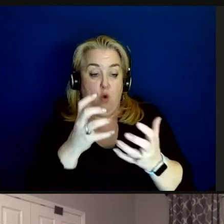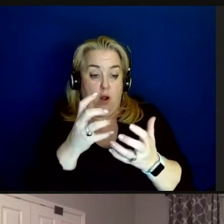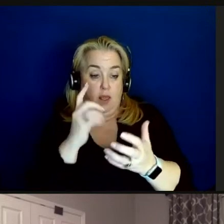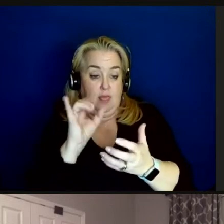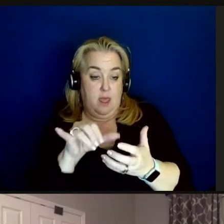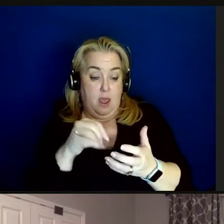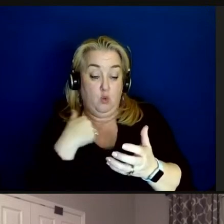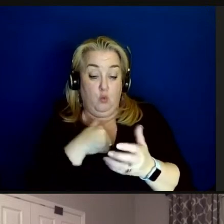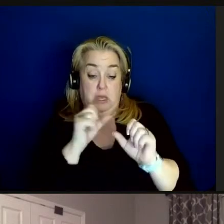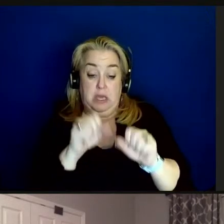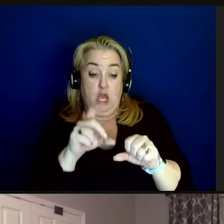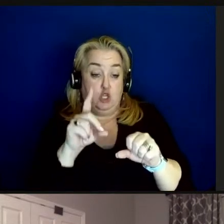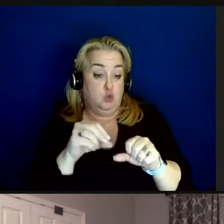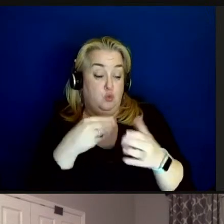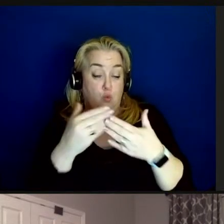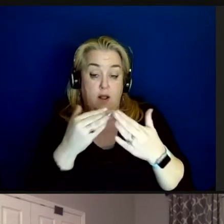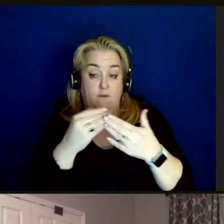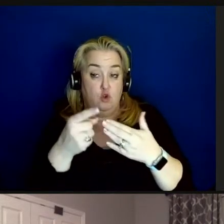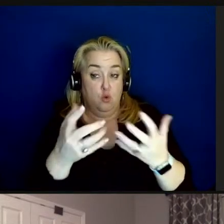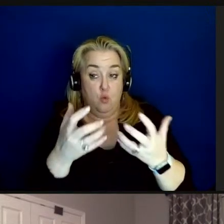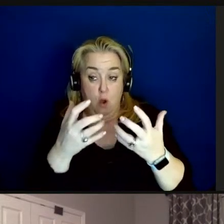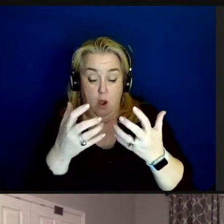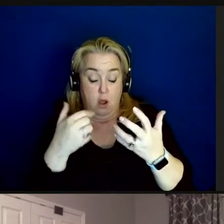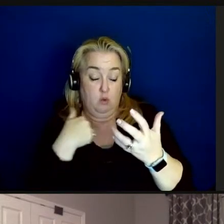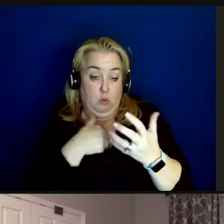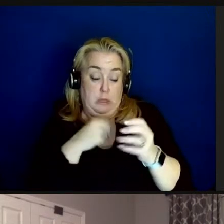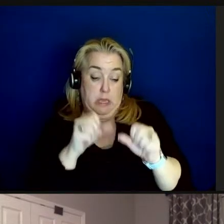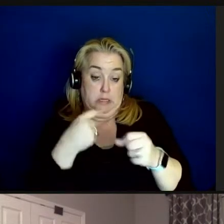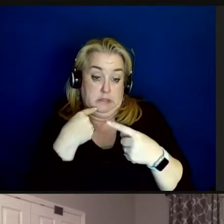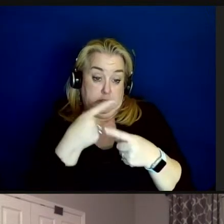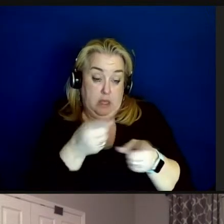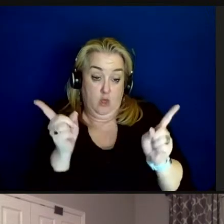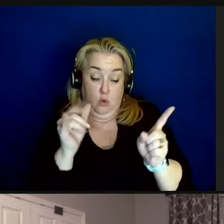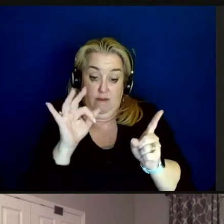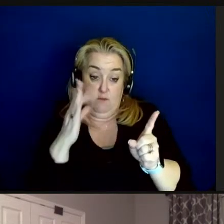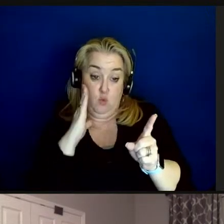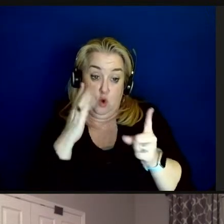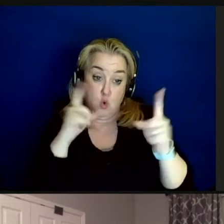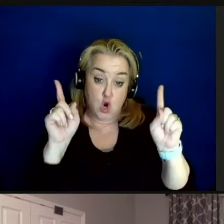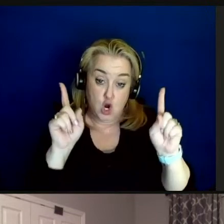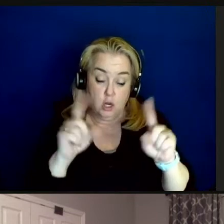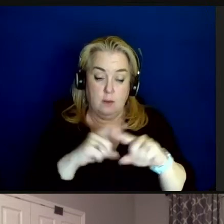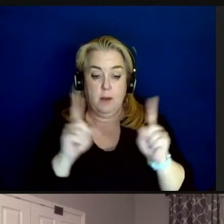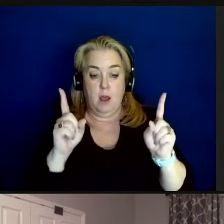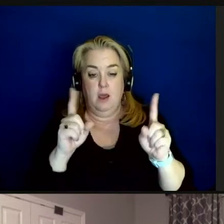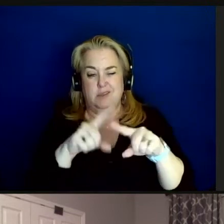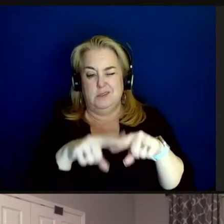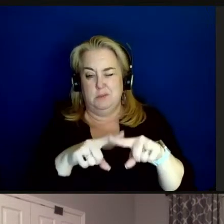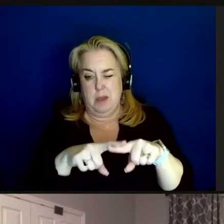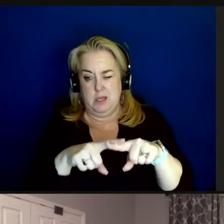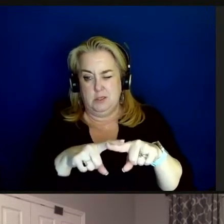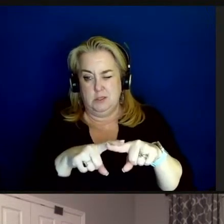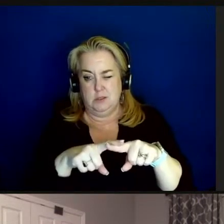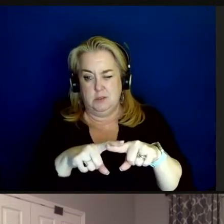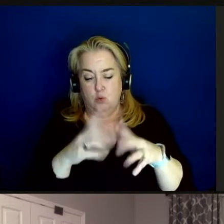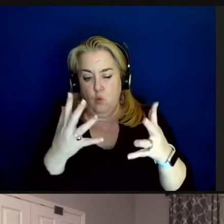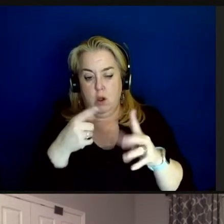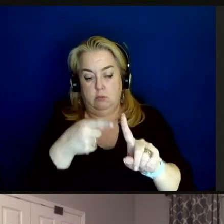THE BASELINE OR ADDITIONALLY